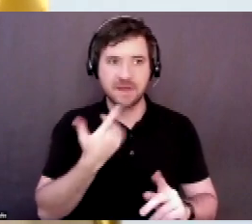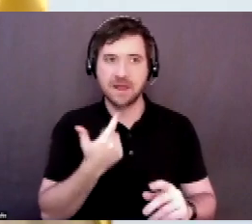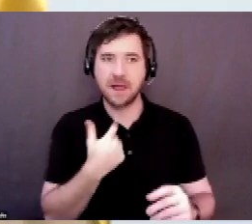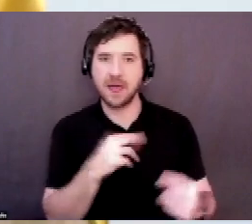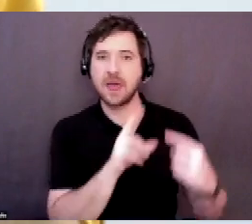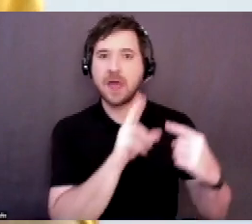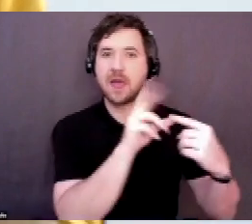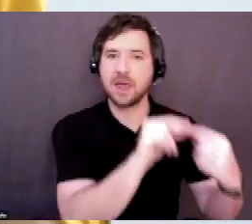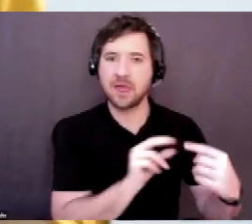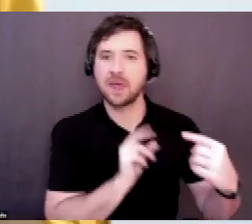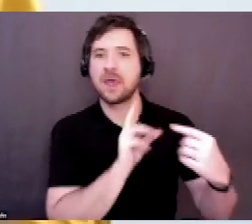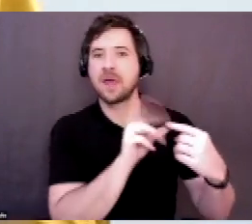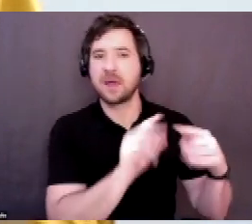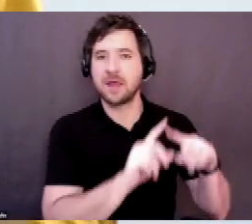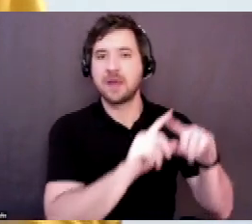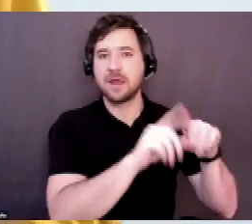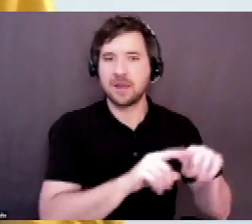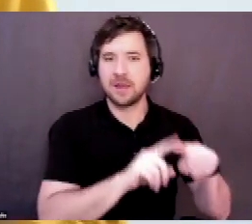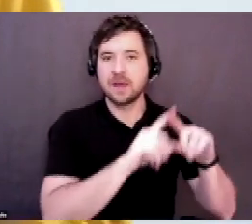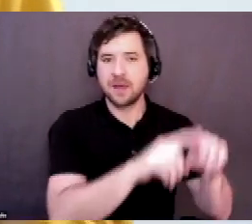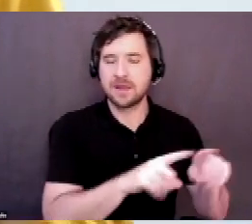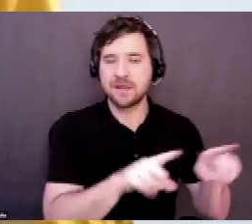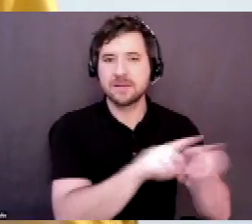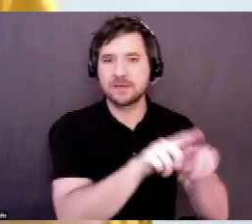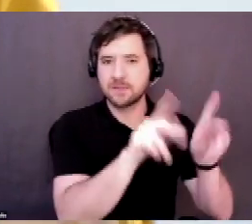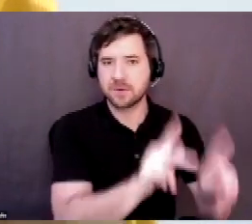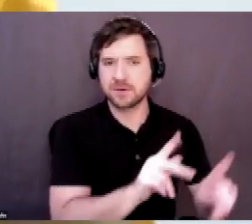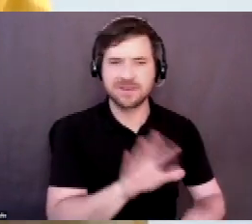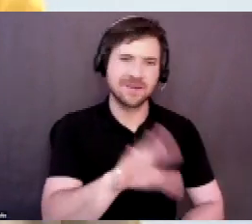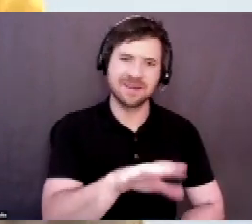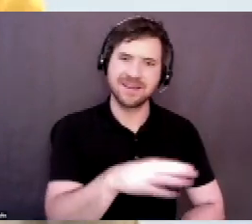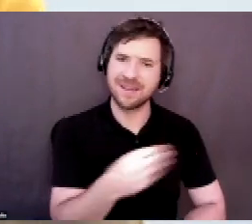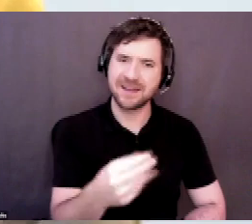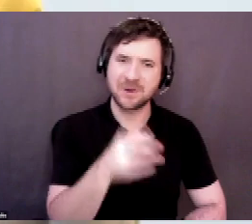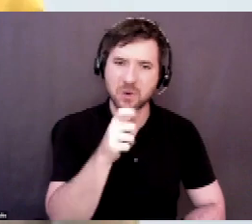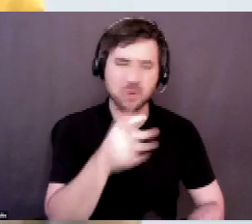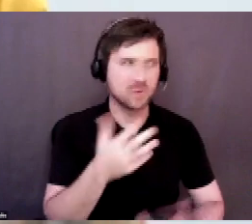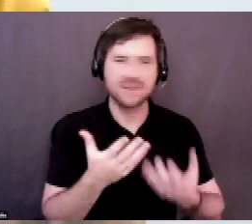and who doesn't love to hold the baby. I'm telling you every baby cries at 05:00